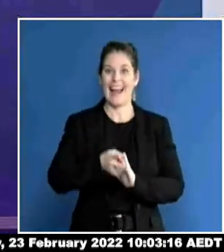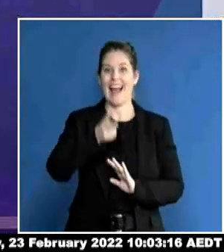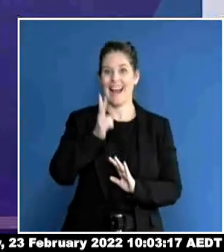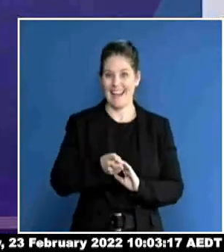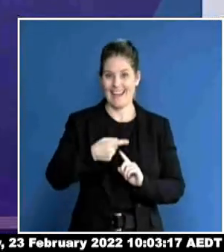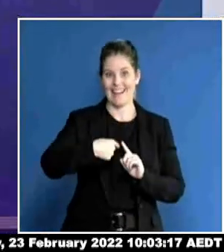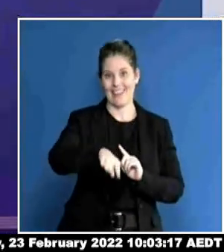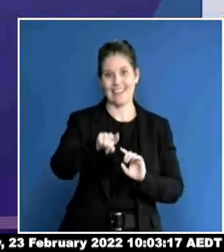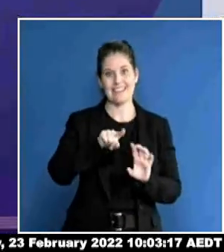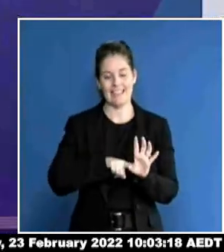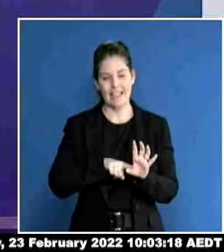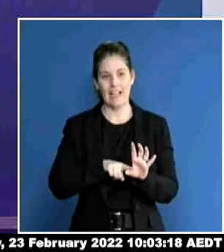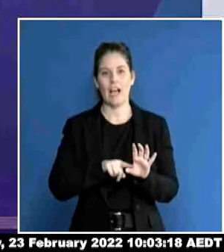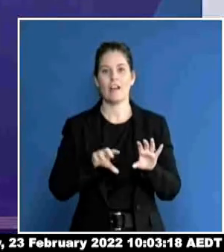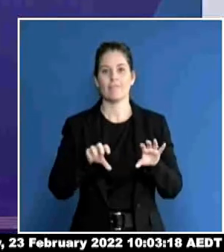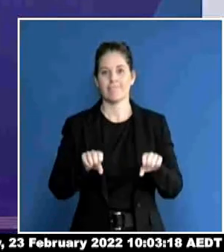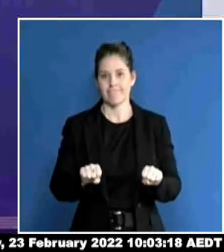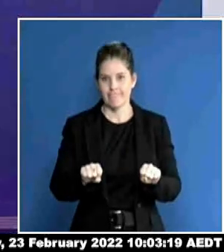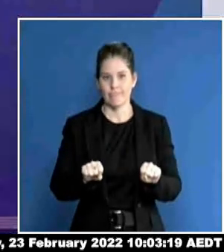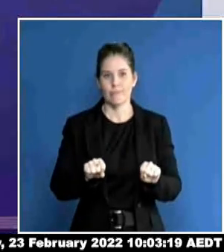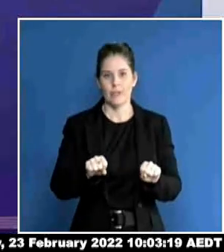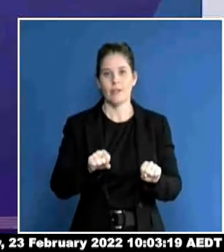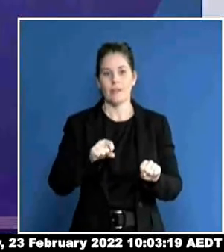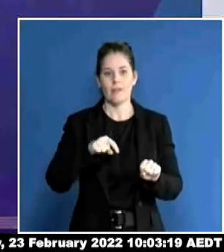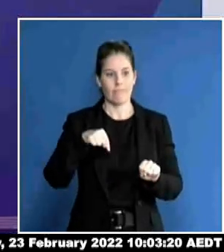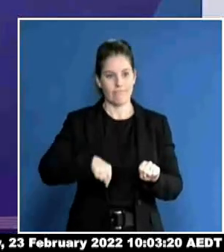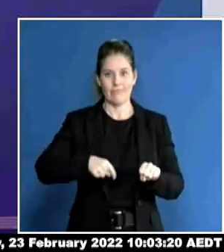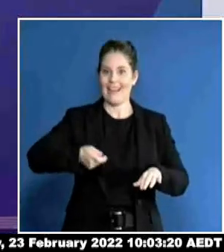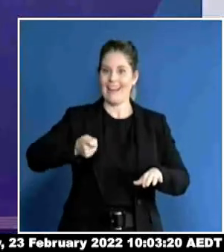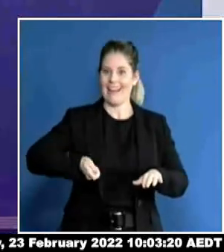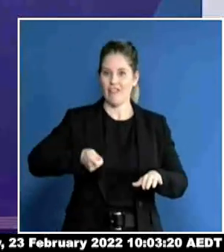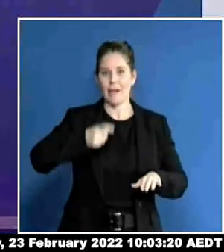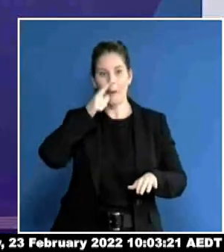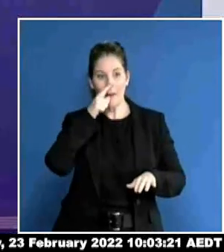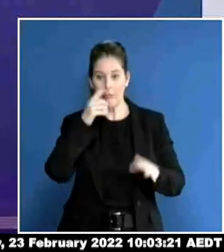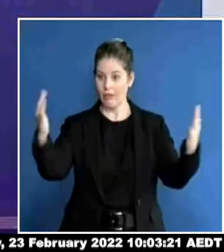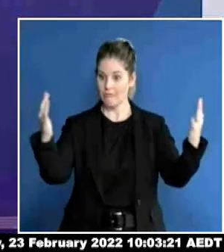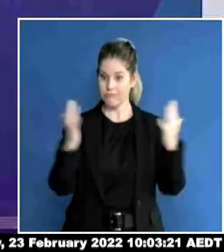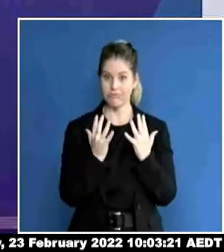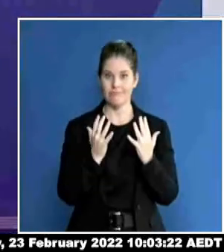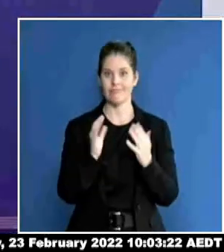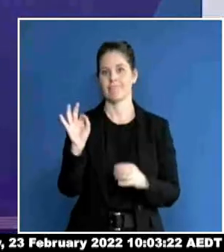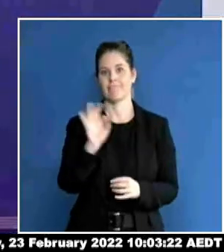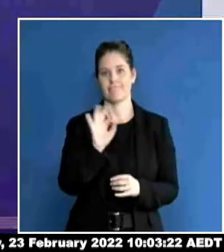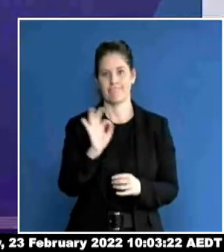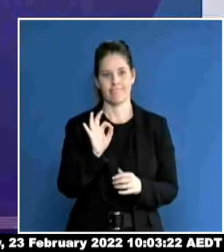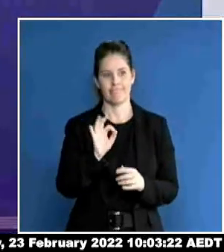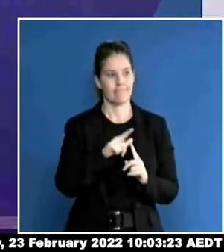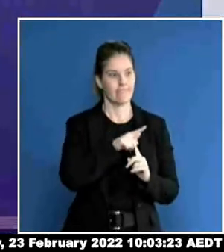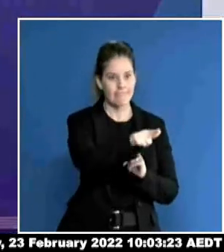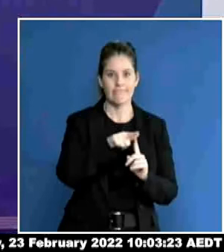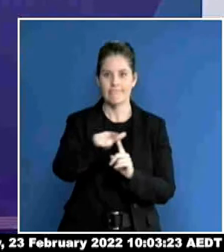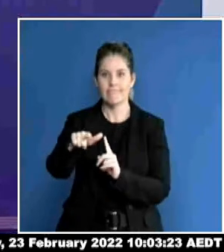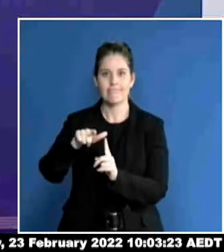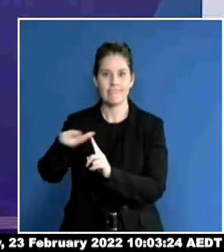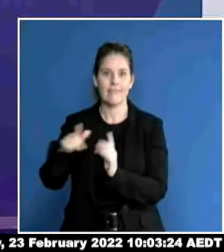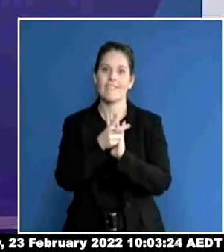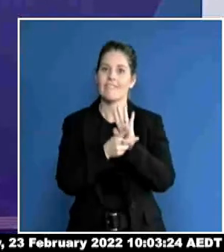hearing remotely. Members of the public have not been able to attend Public hearings in person since Public